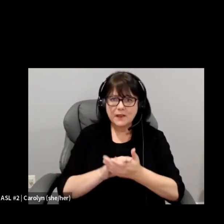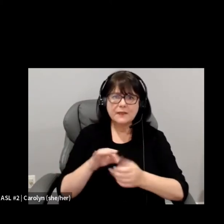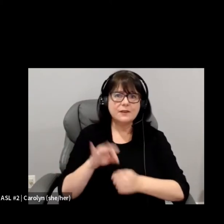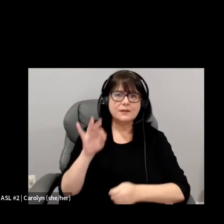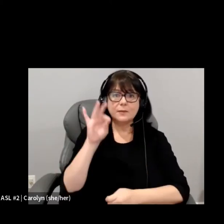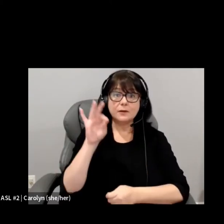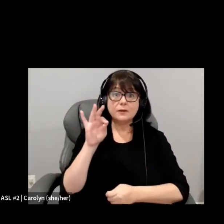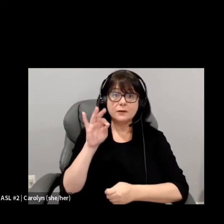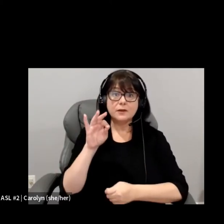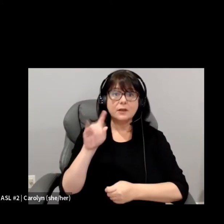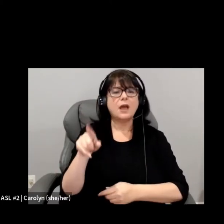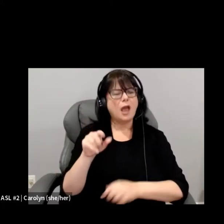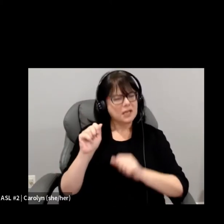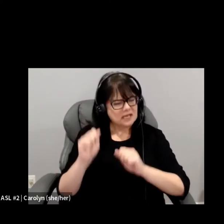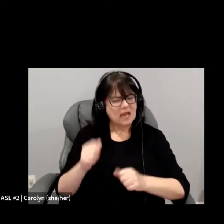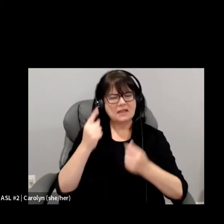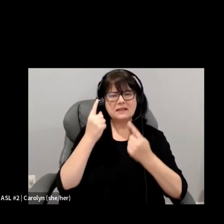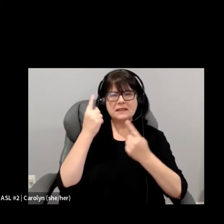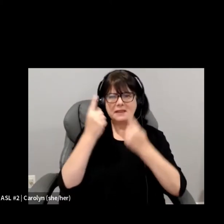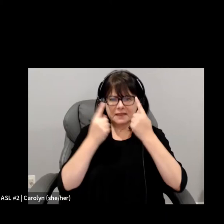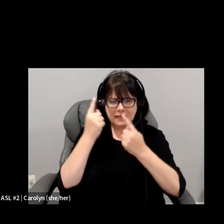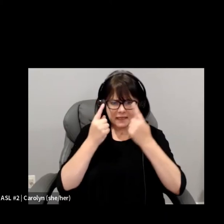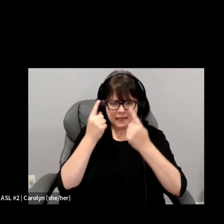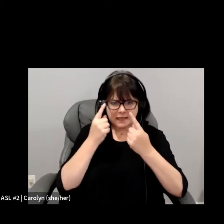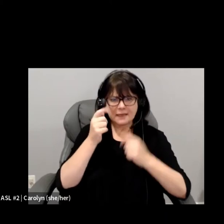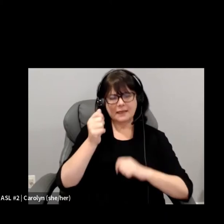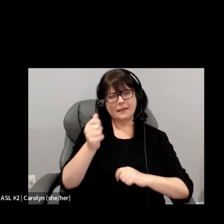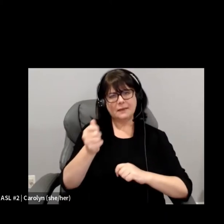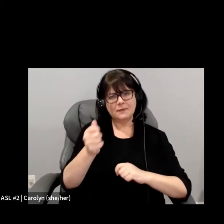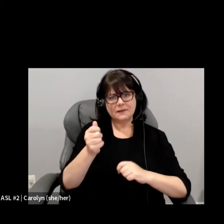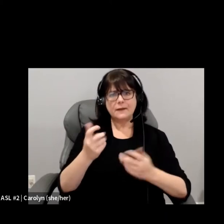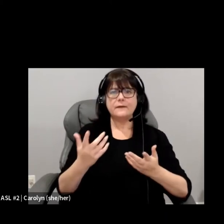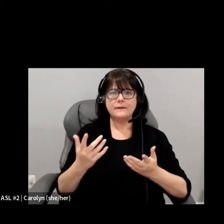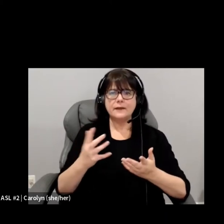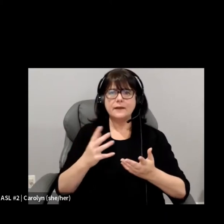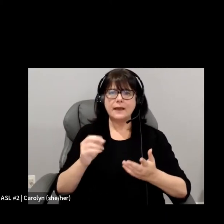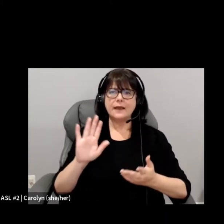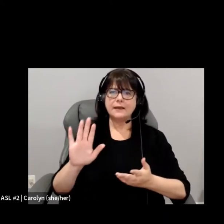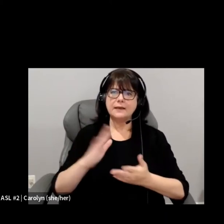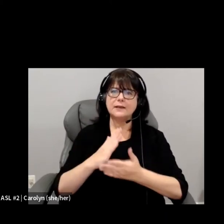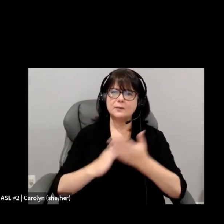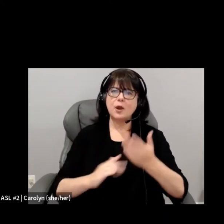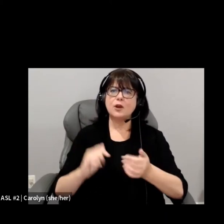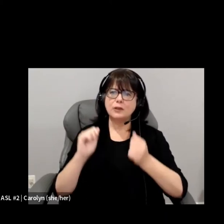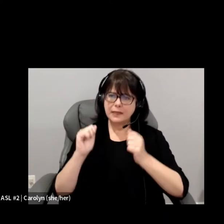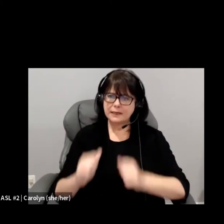WHO HAS HIS OWN UNIQUE PART TO PLAY IN OUR COMPASSIONATE INTERDEPENDENT SOCIETY."